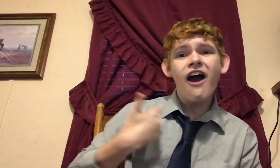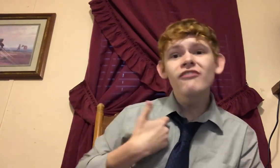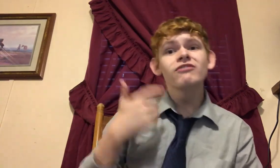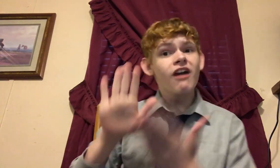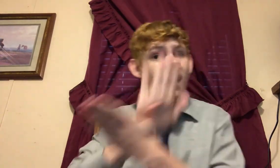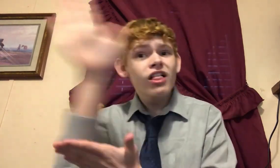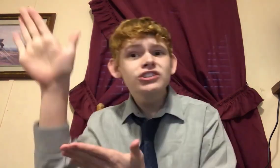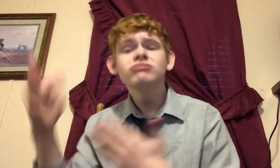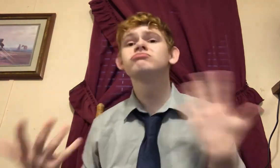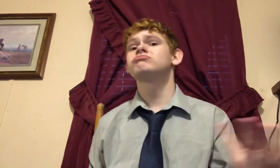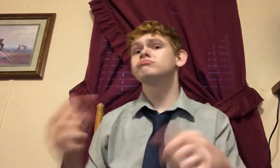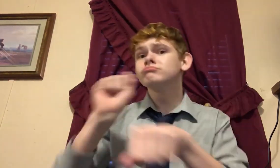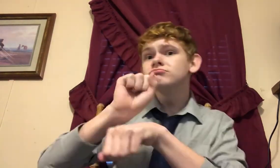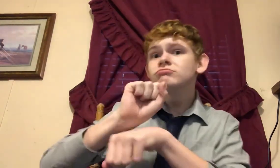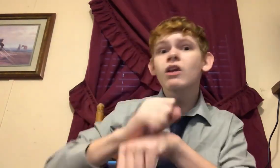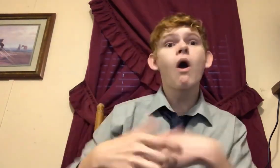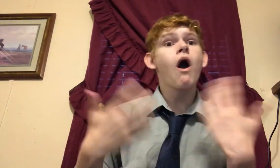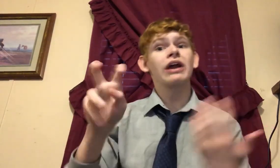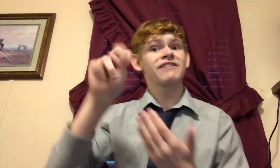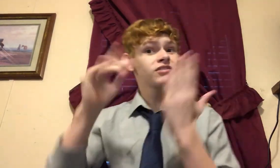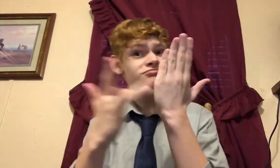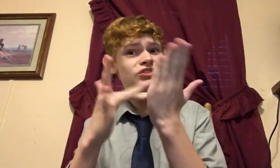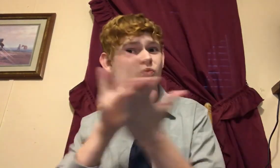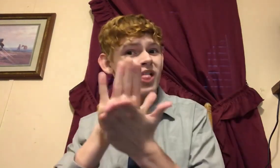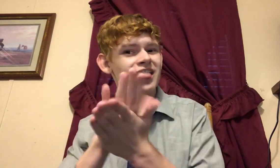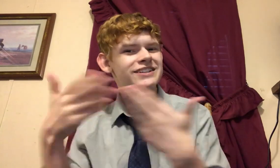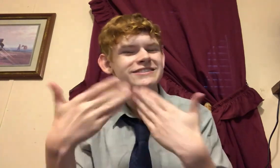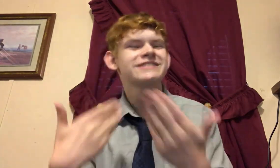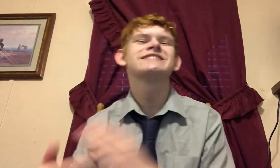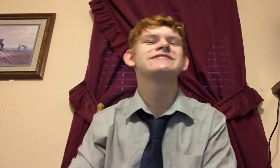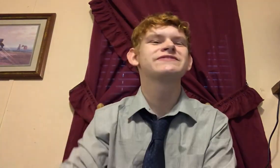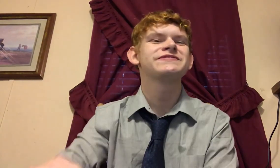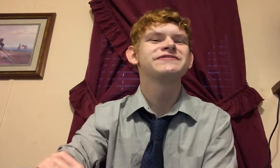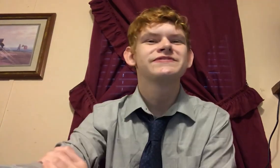be it college, or perhaps work, or even technical school, it is ours.